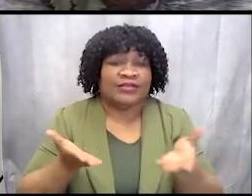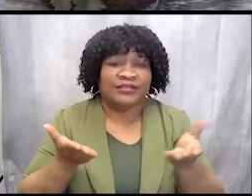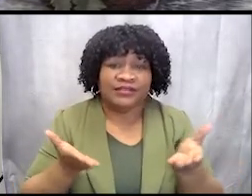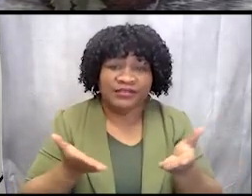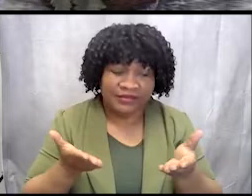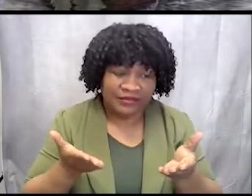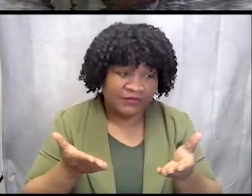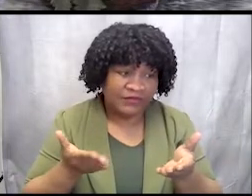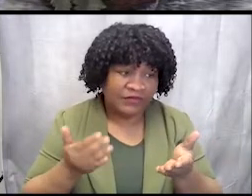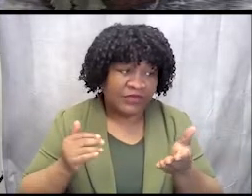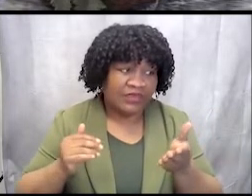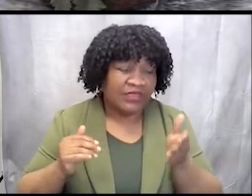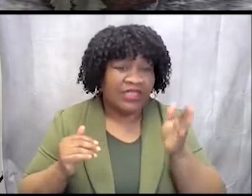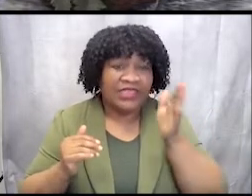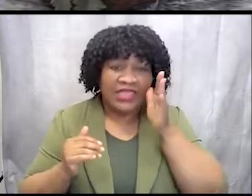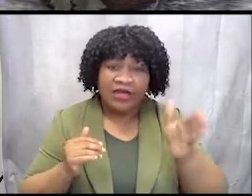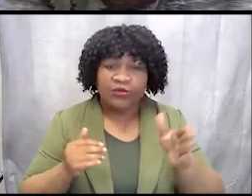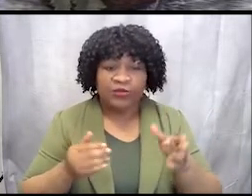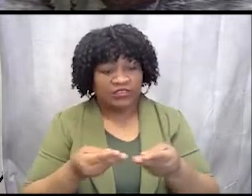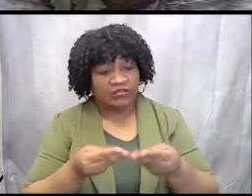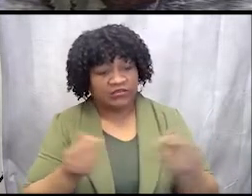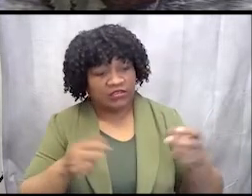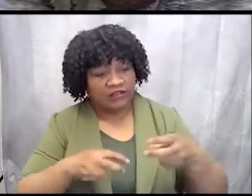that will address issues,